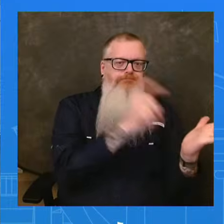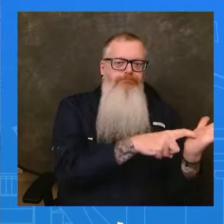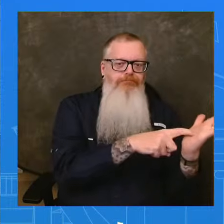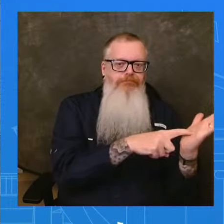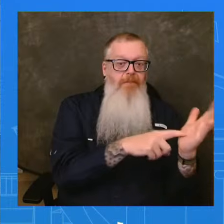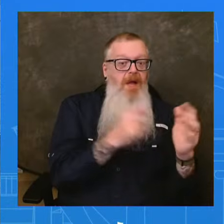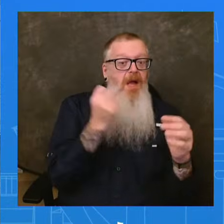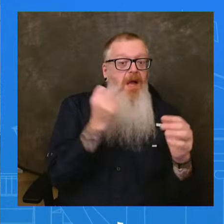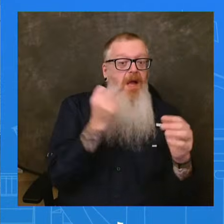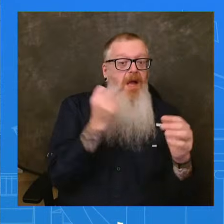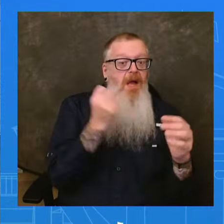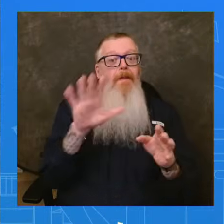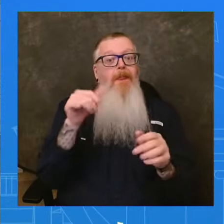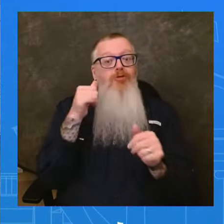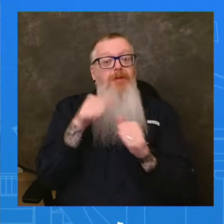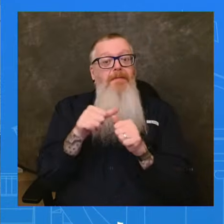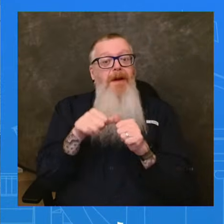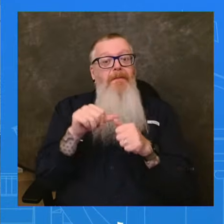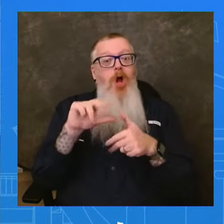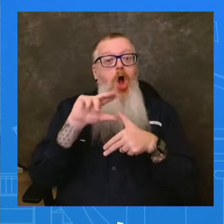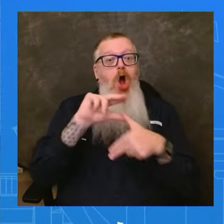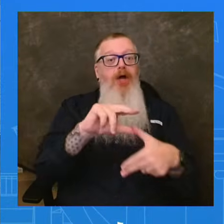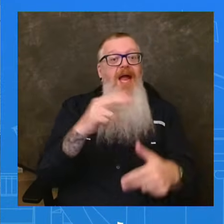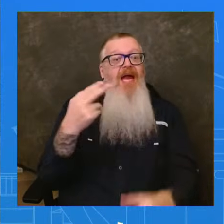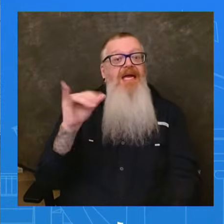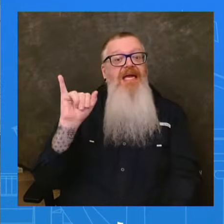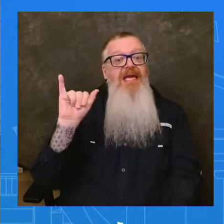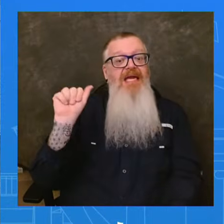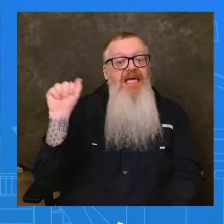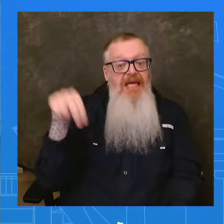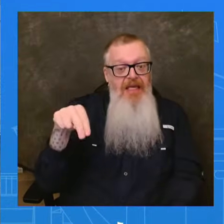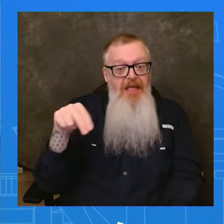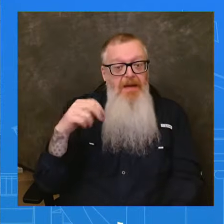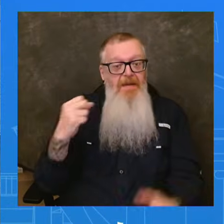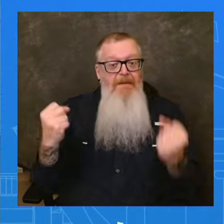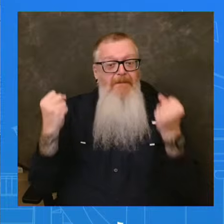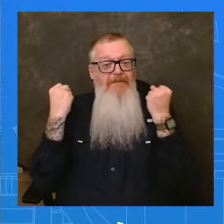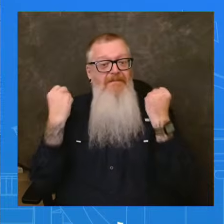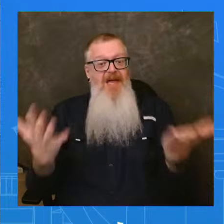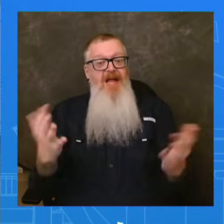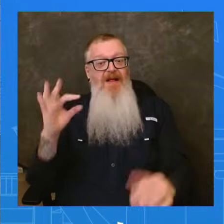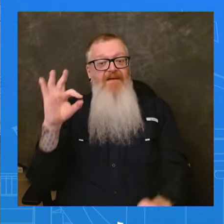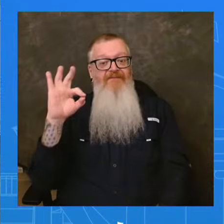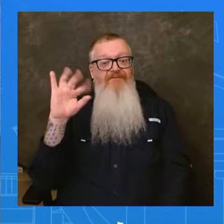flooding that happened on the east coast in the Orlando area. And so, we're concerned about that,